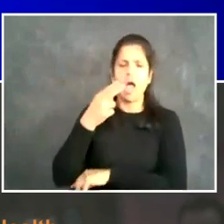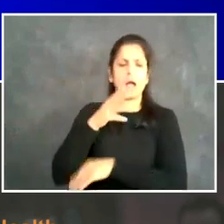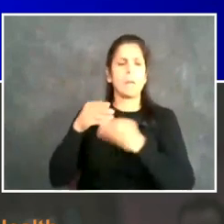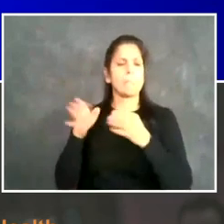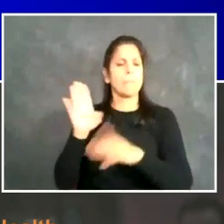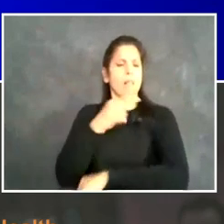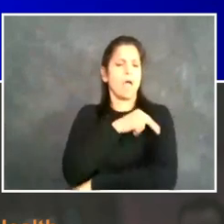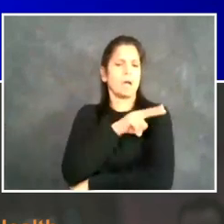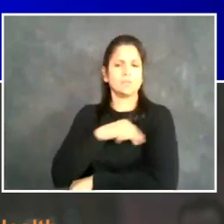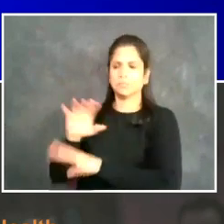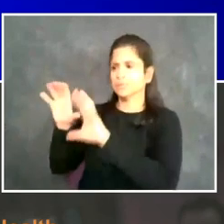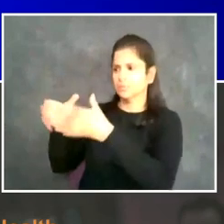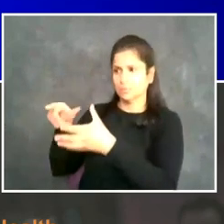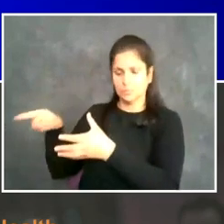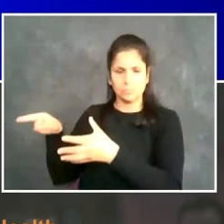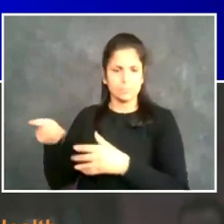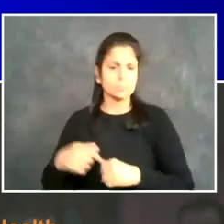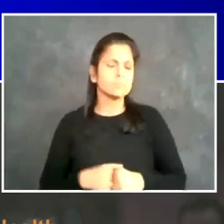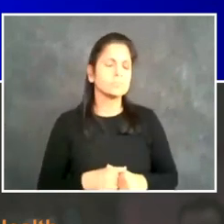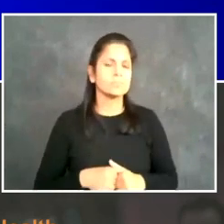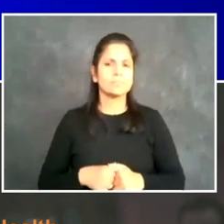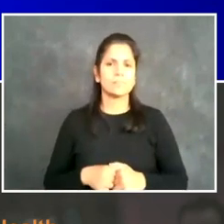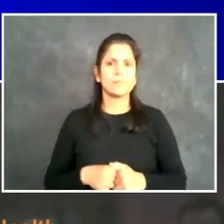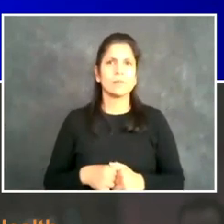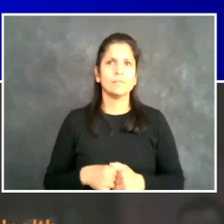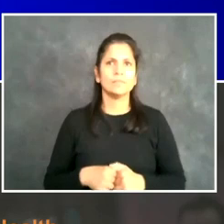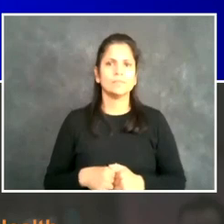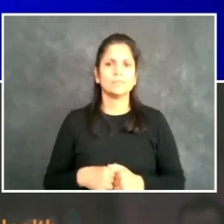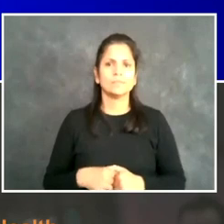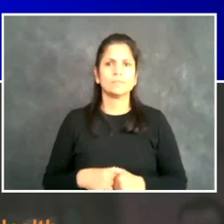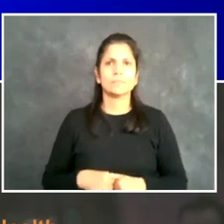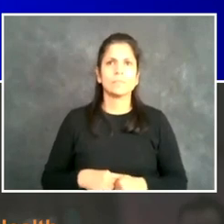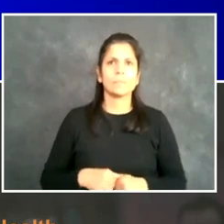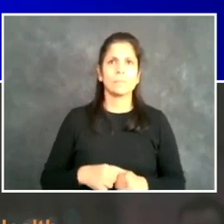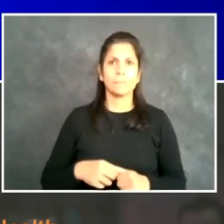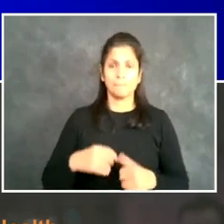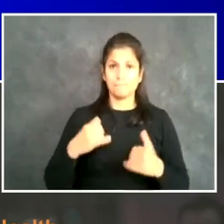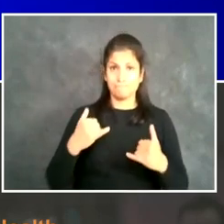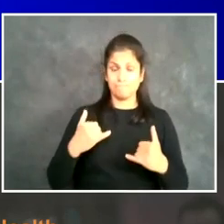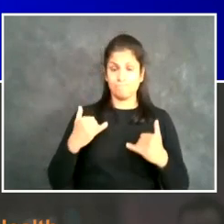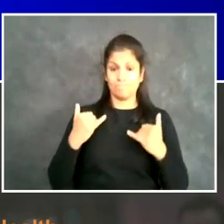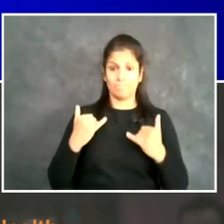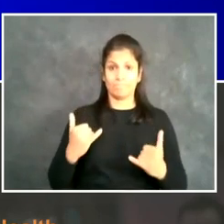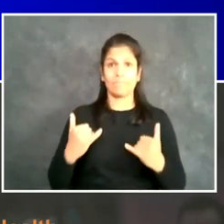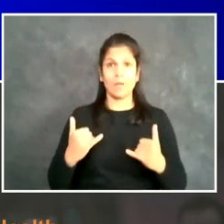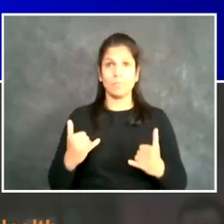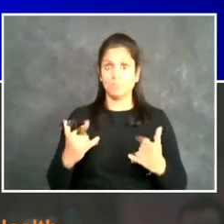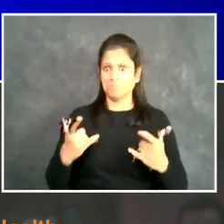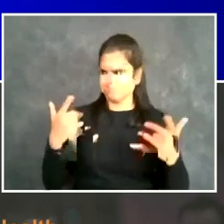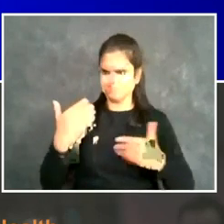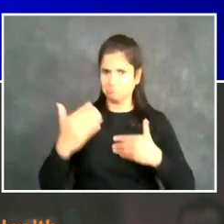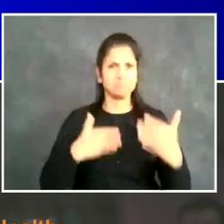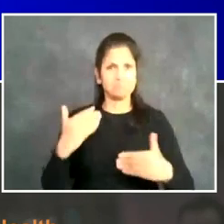A FEW MORE THINGS BEFORE WE TURN TO OUR COLLEAGUES IN THE